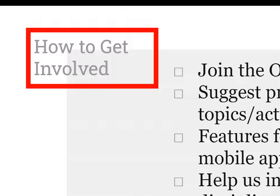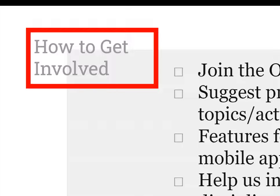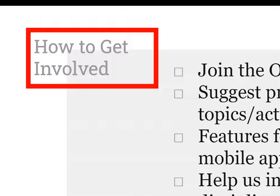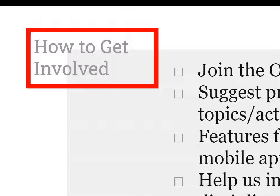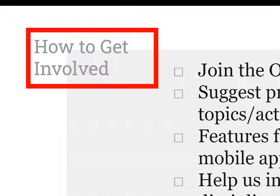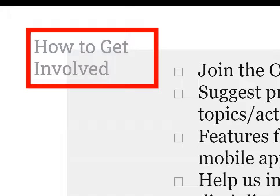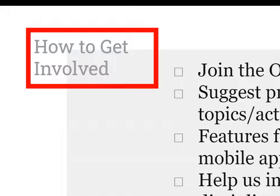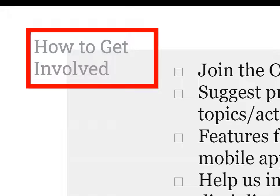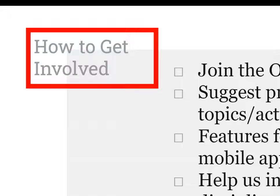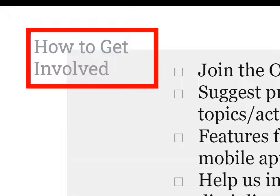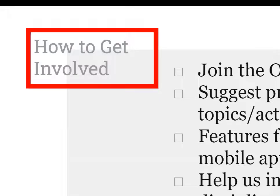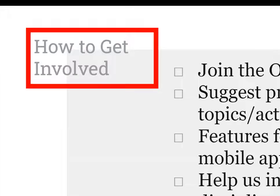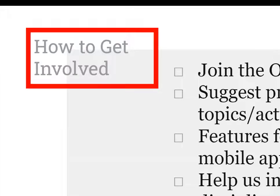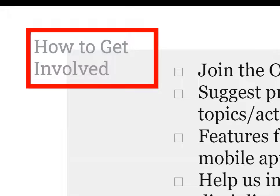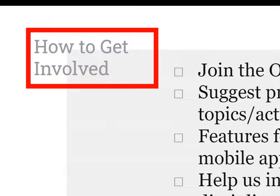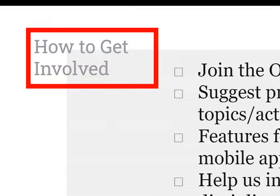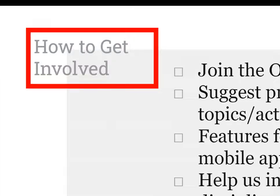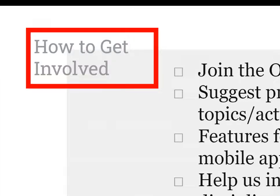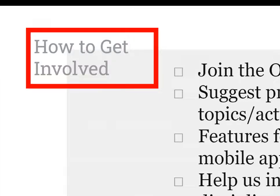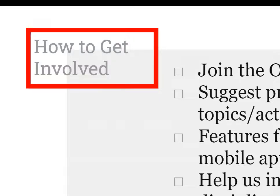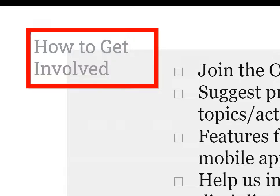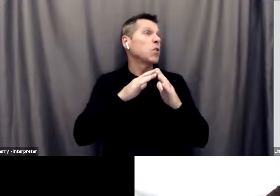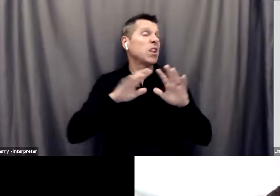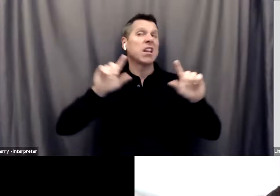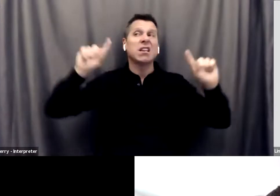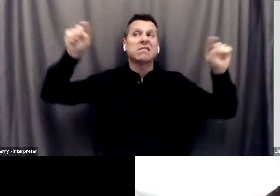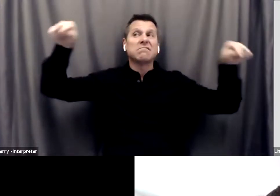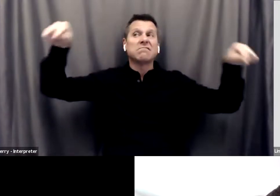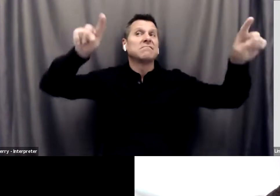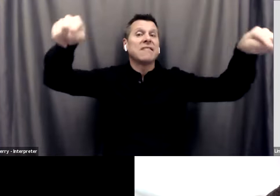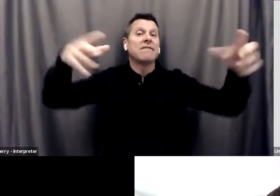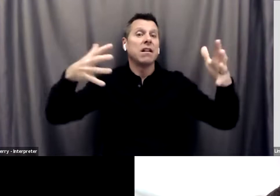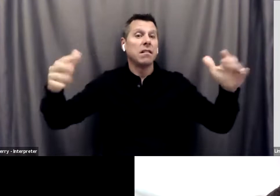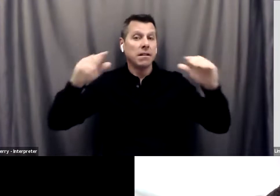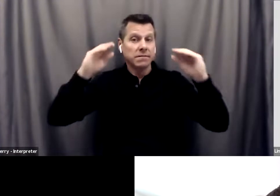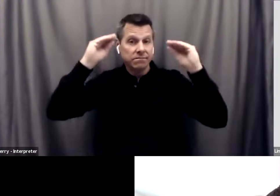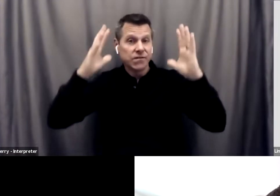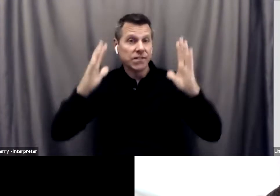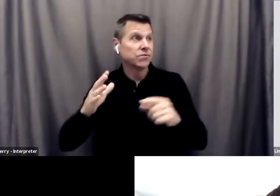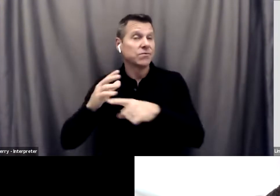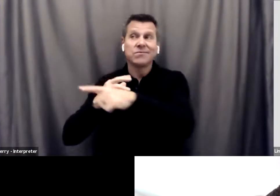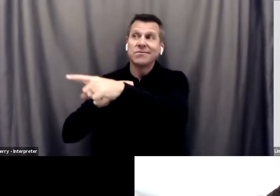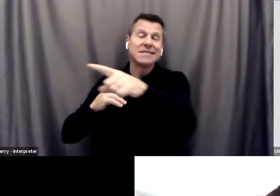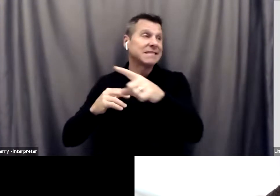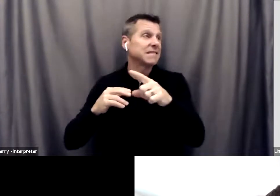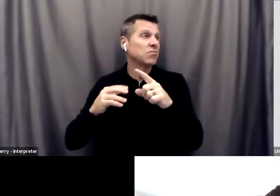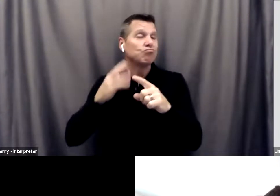expanded in terms of workshops for the community, we have a lot of professors and people, levels of expertise, and know a lot